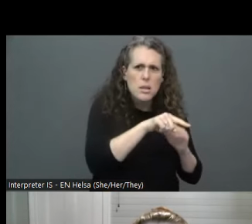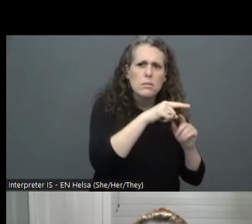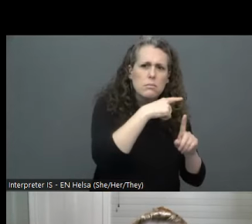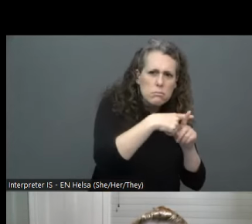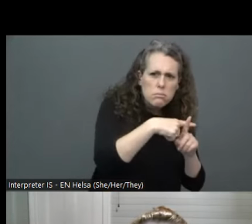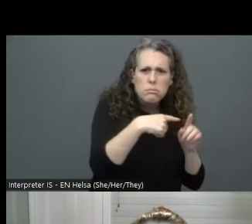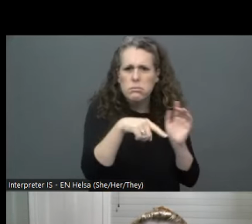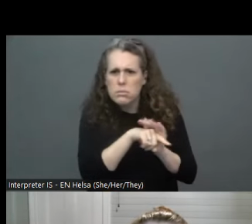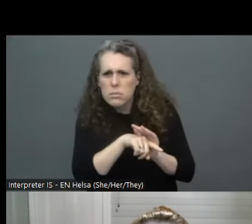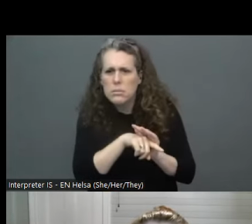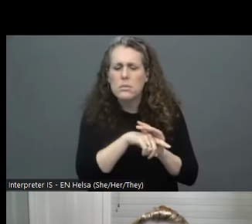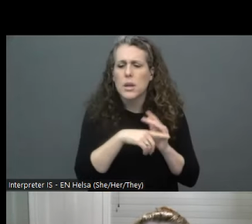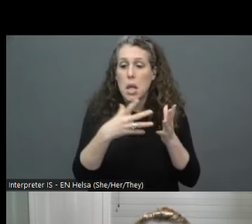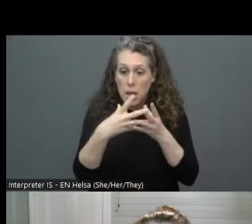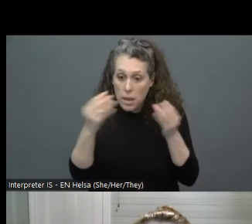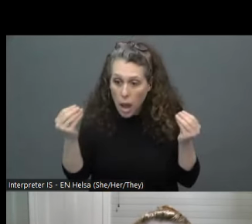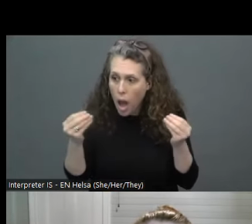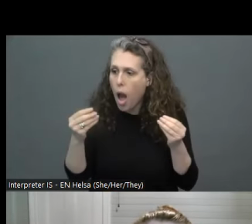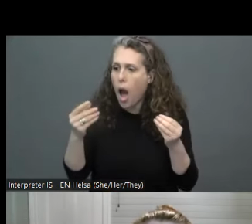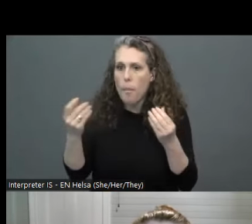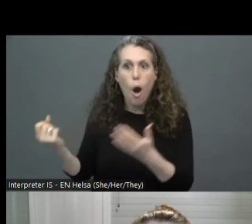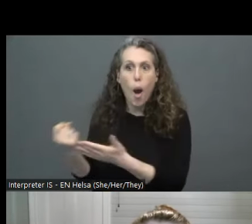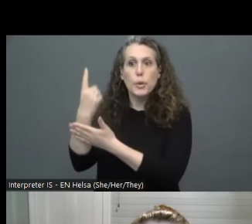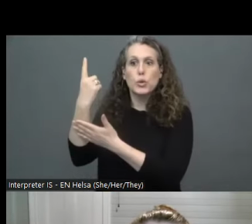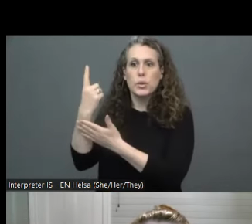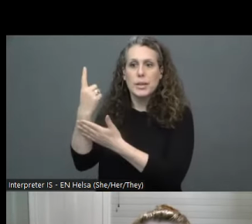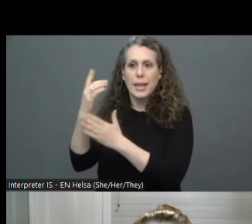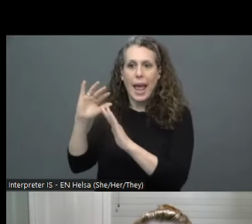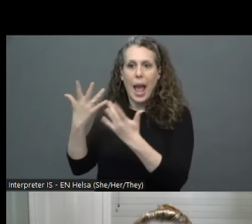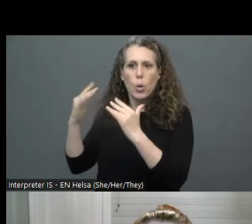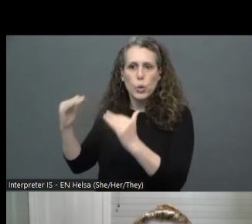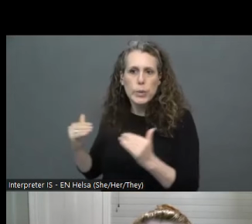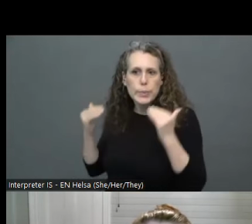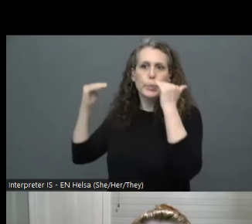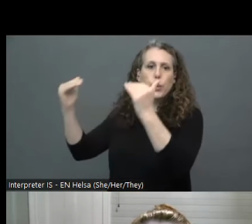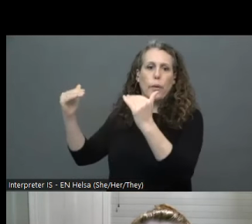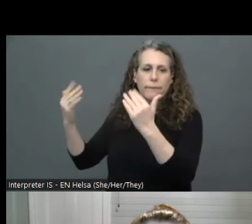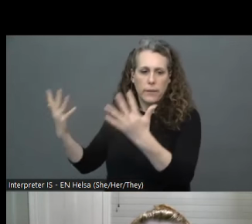gaps and opportunities to strengthen technical support on disability inclusive across the sector.